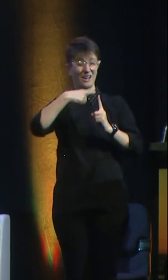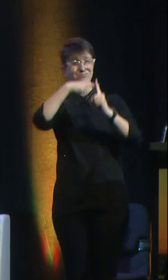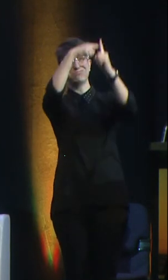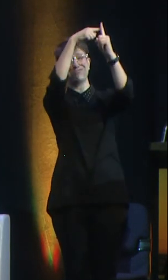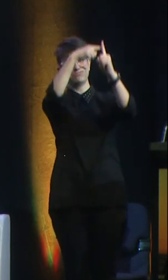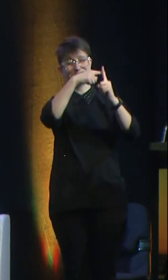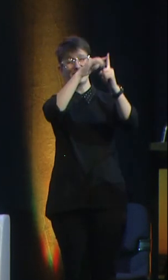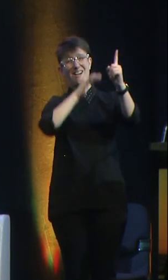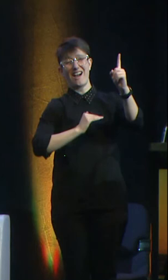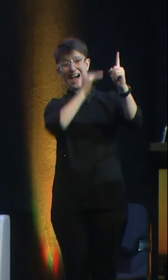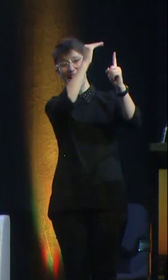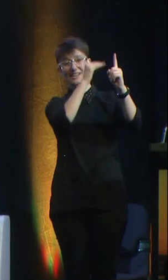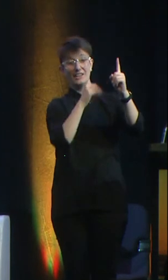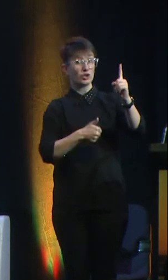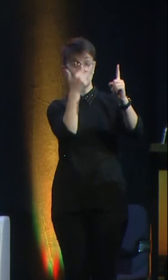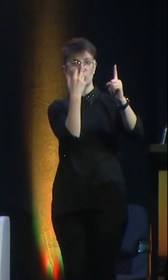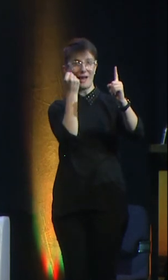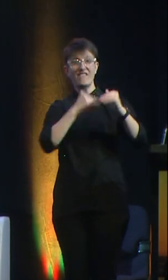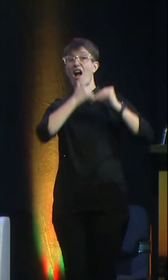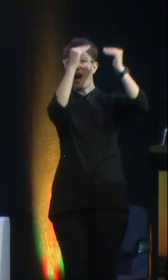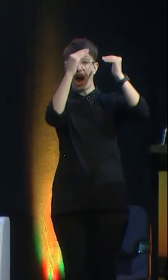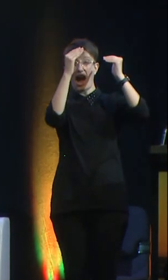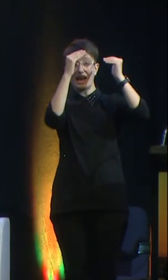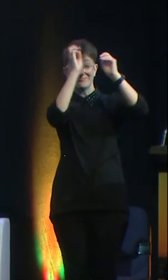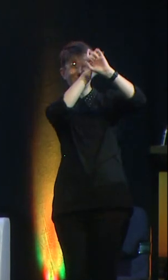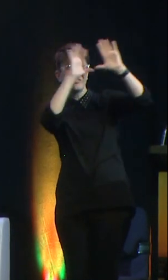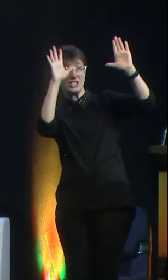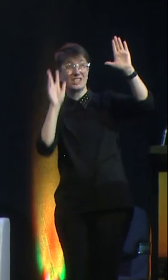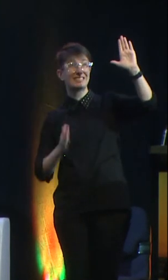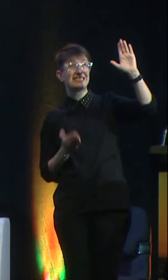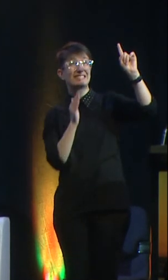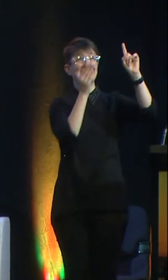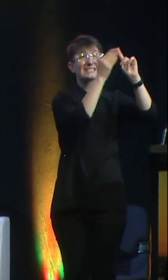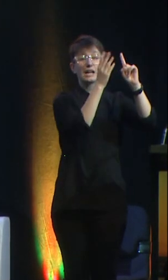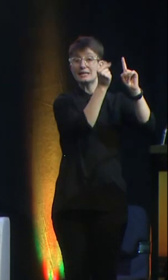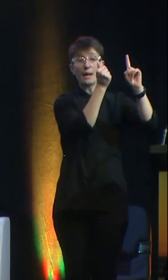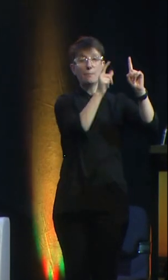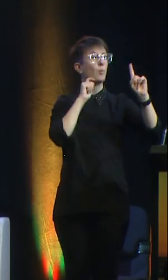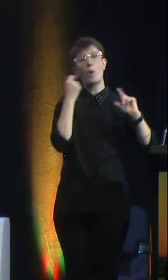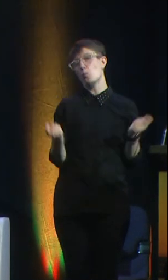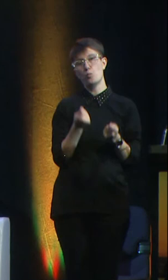some of them will be uneconomic. We need to do the hard work now, to look at the science,